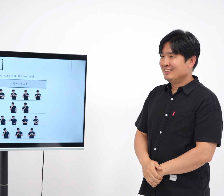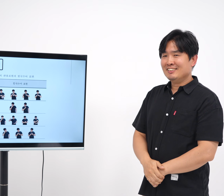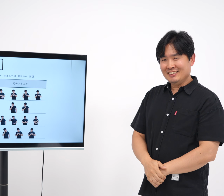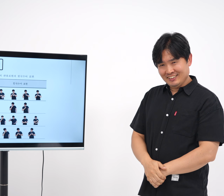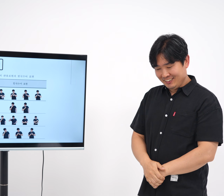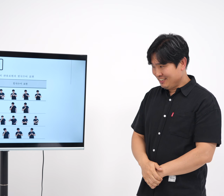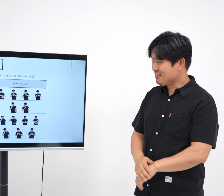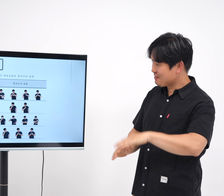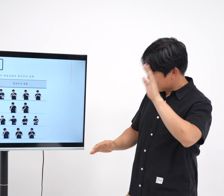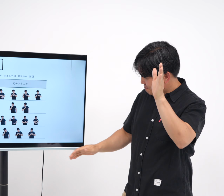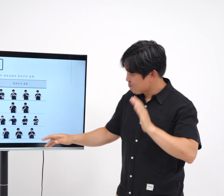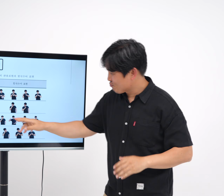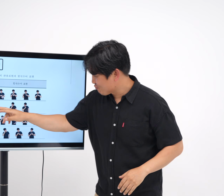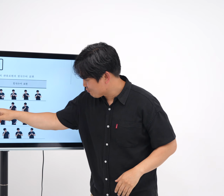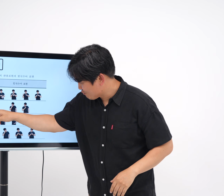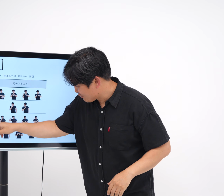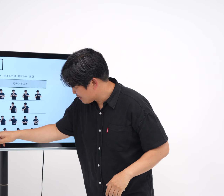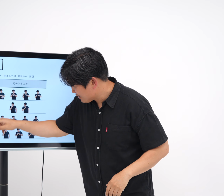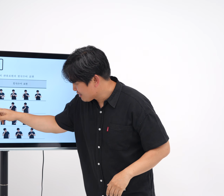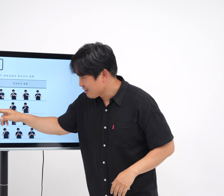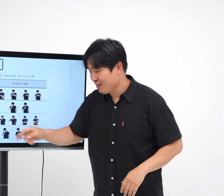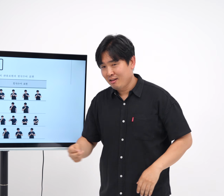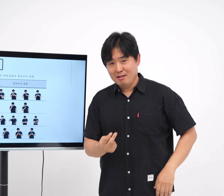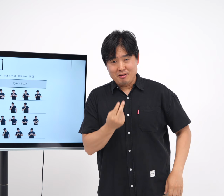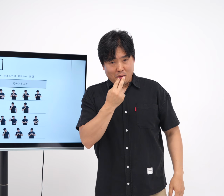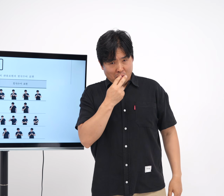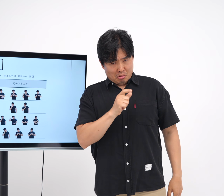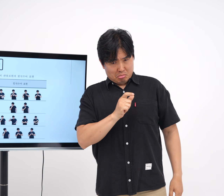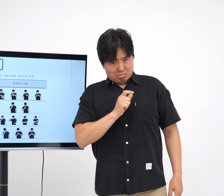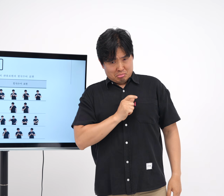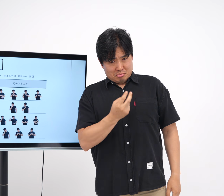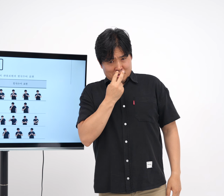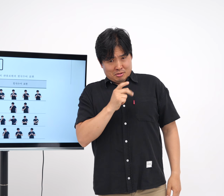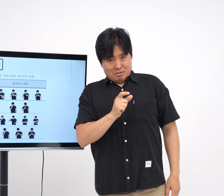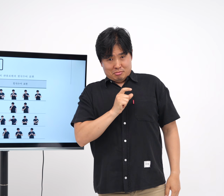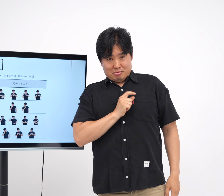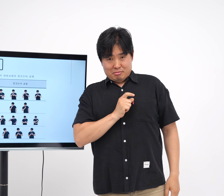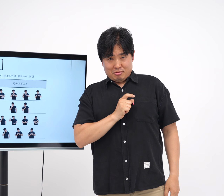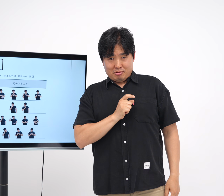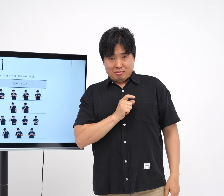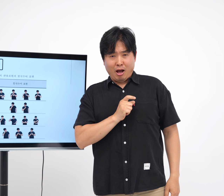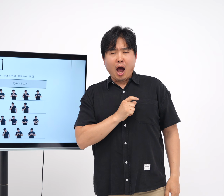The next expression is "smells."